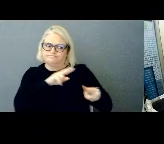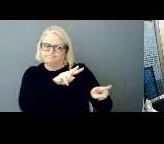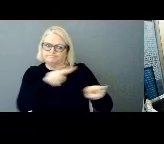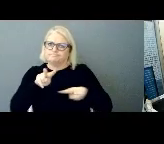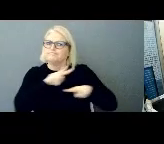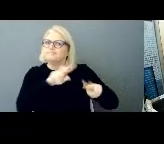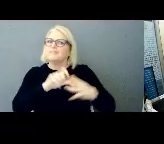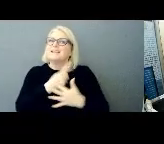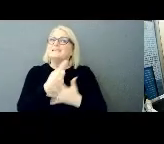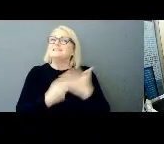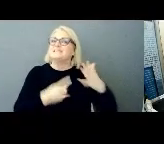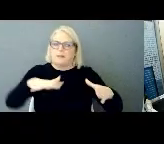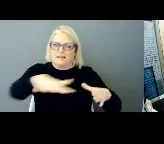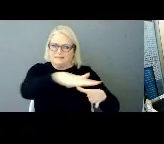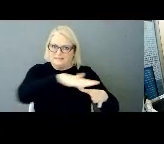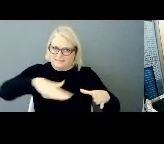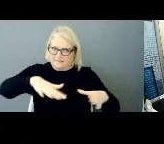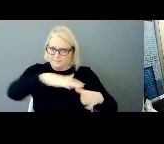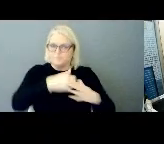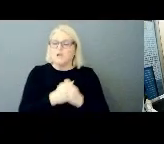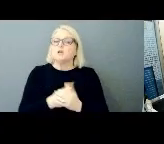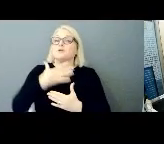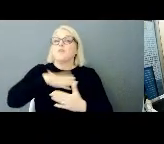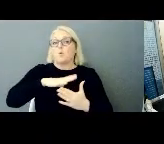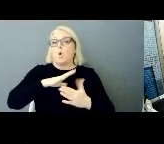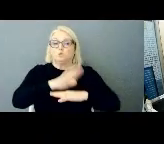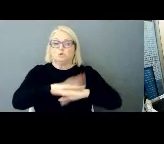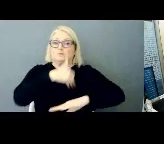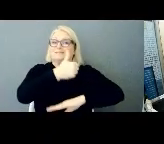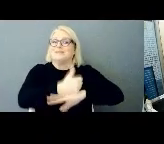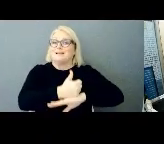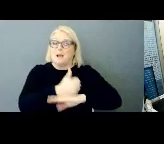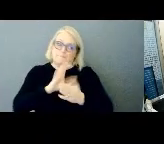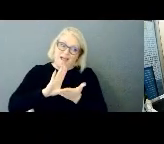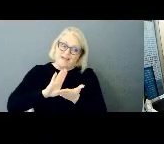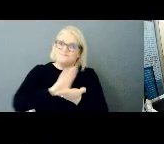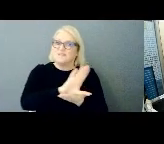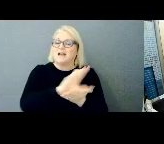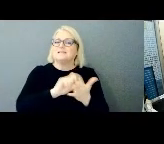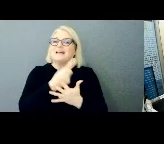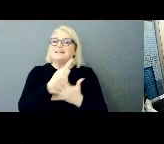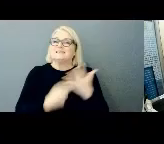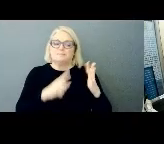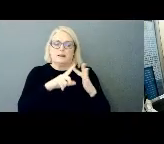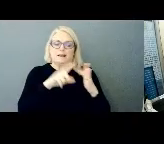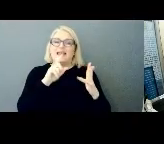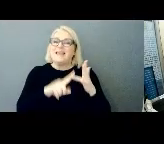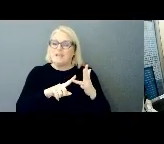The aim is to design and fund a disability ecosystem that provides high-quality, effective,